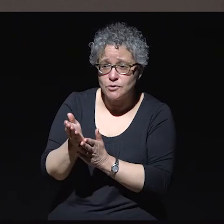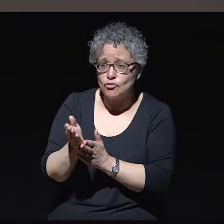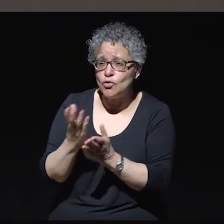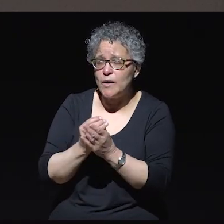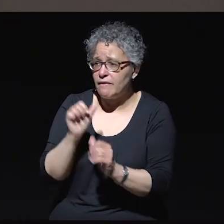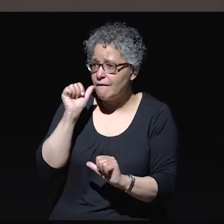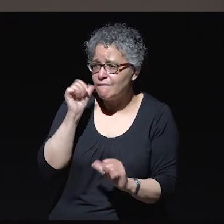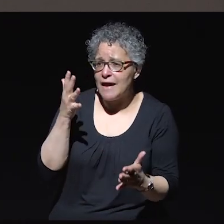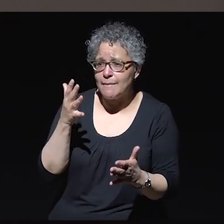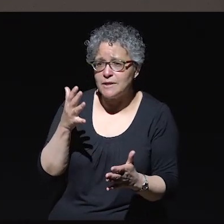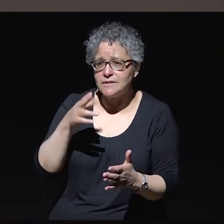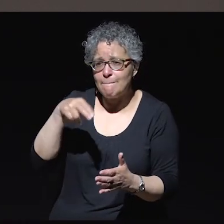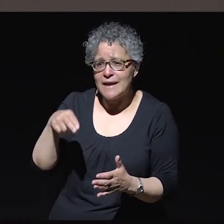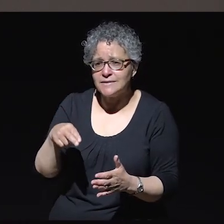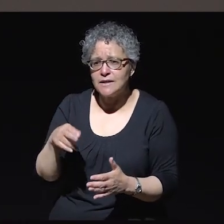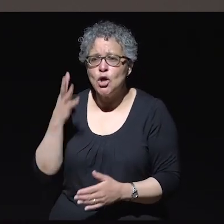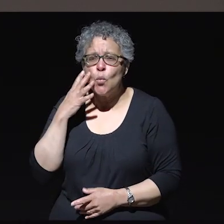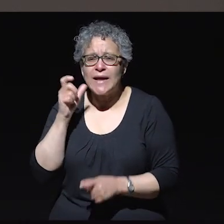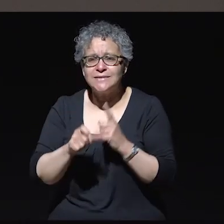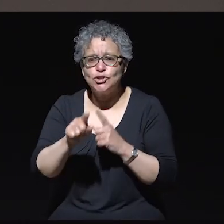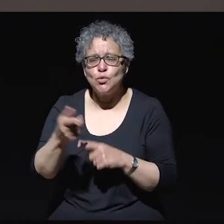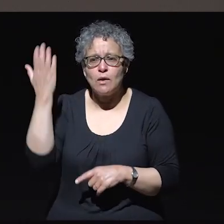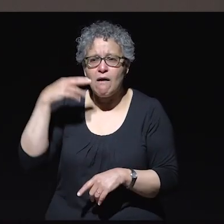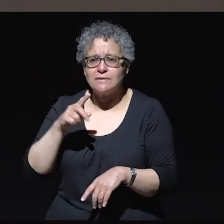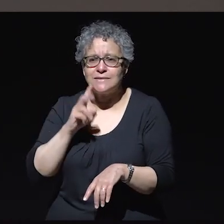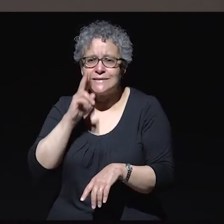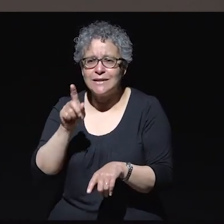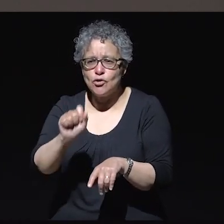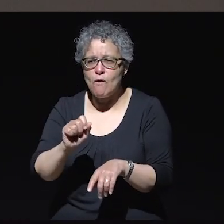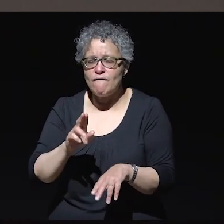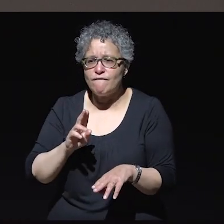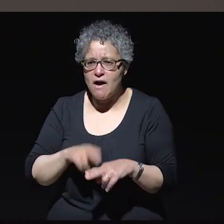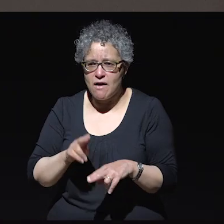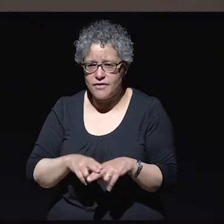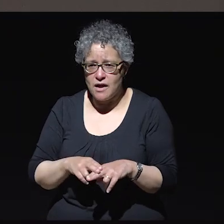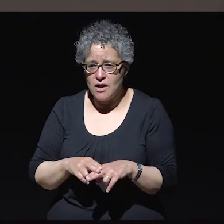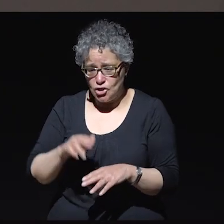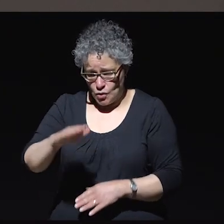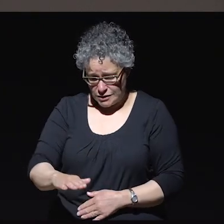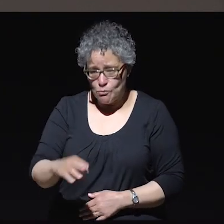'And When Did You Last See Your Father?', where a little blue boy is seen standing in front of one of Cromwell's men.